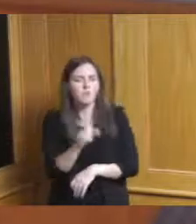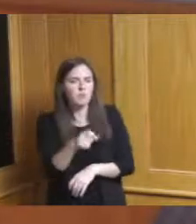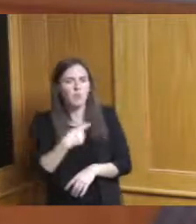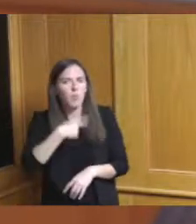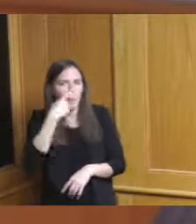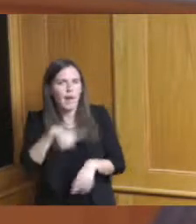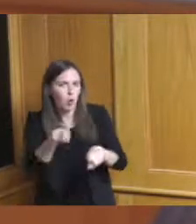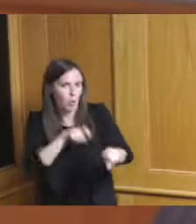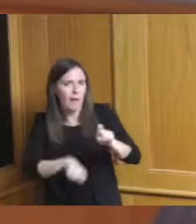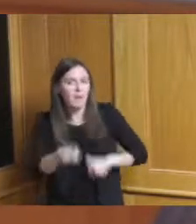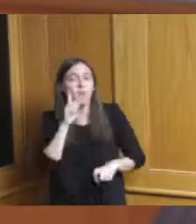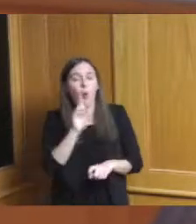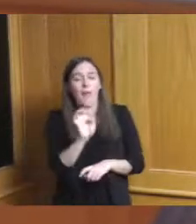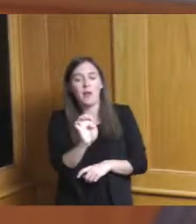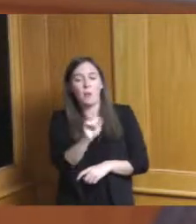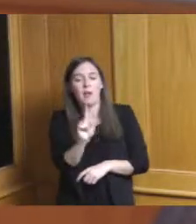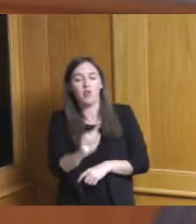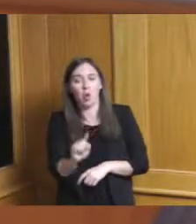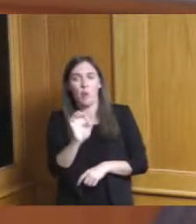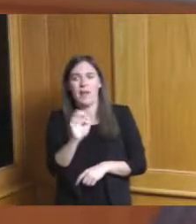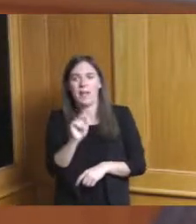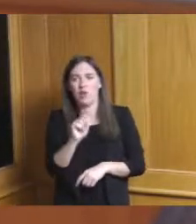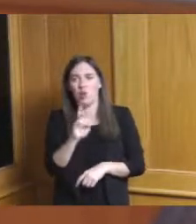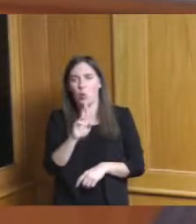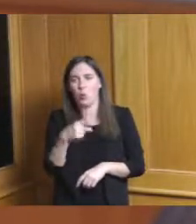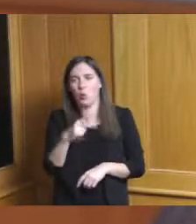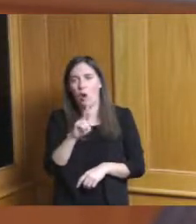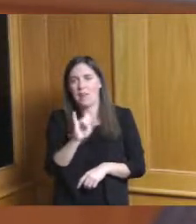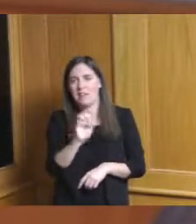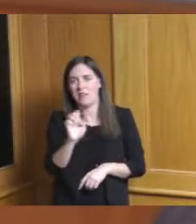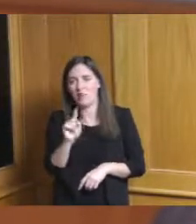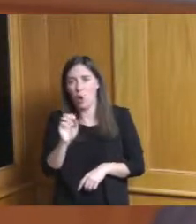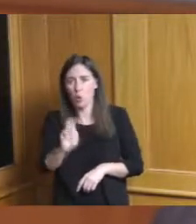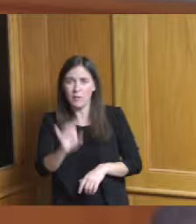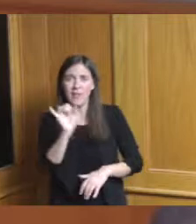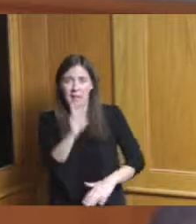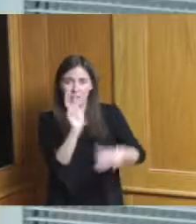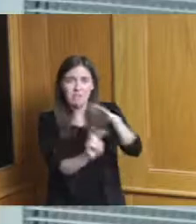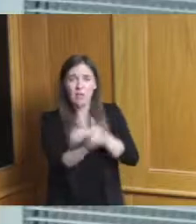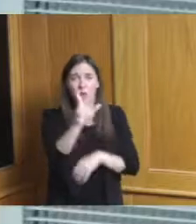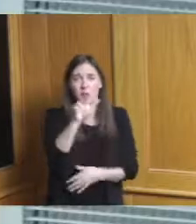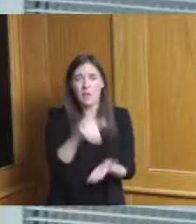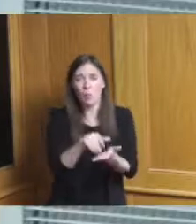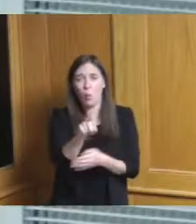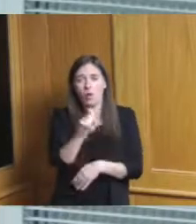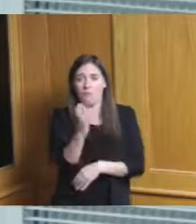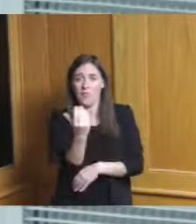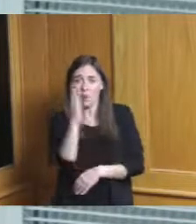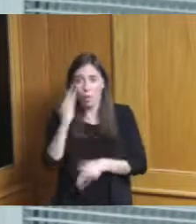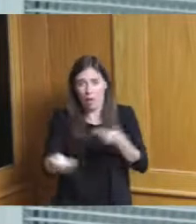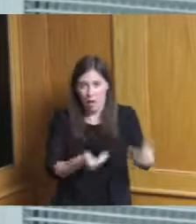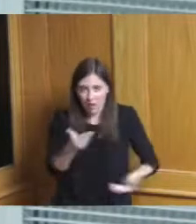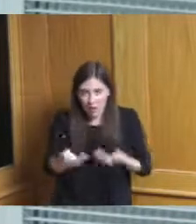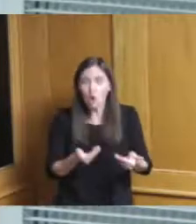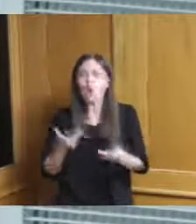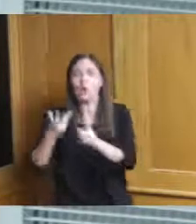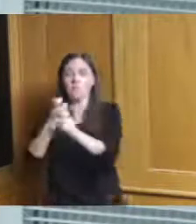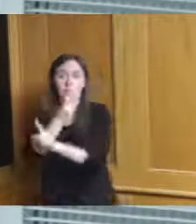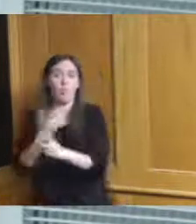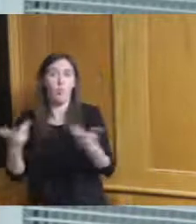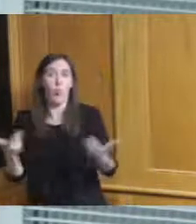enterprise zone the total jobs projected were 315 and the jobs that were achieved were 3612.